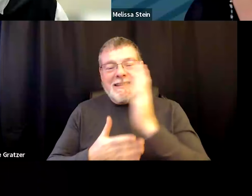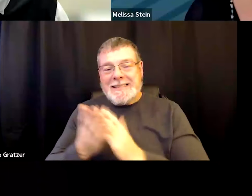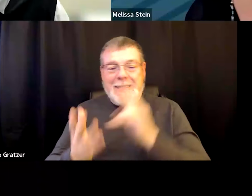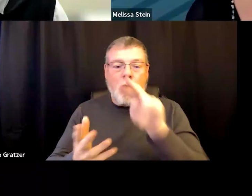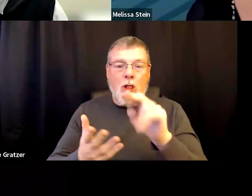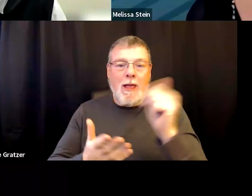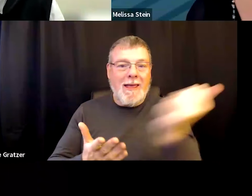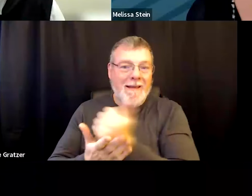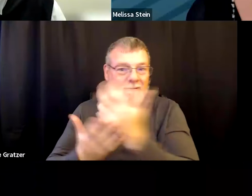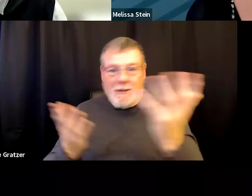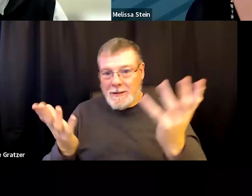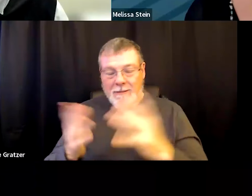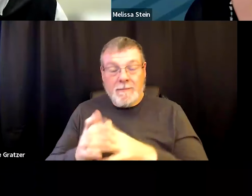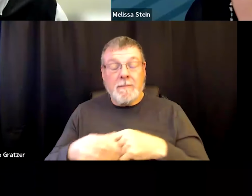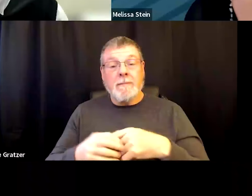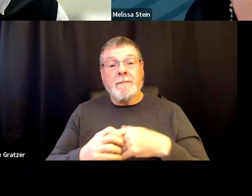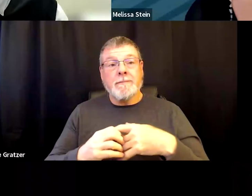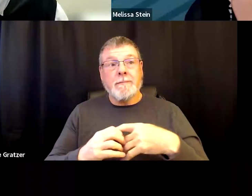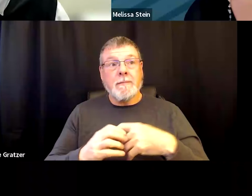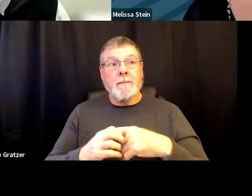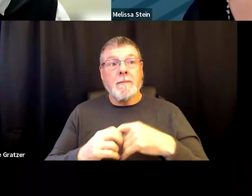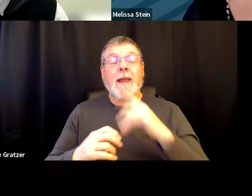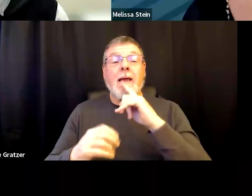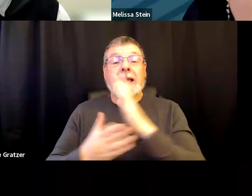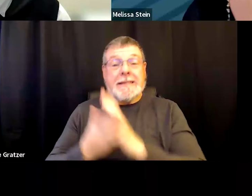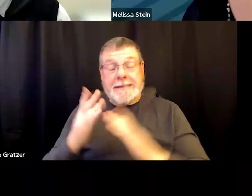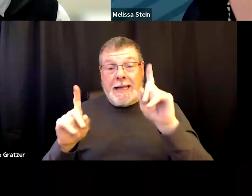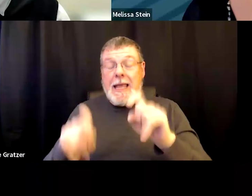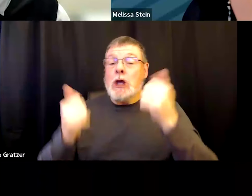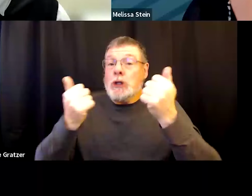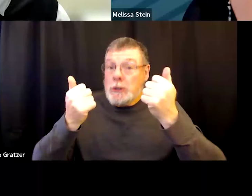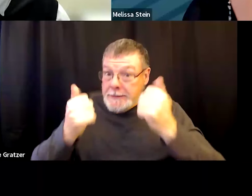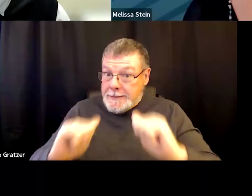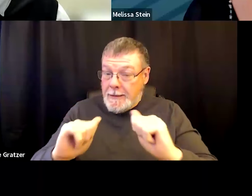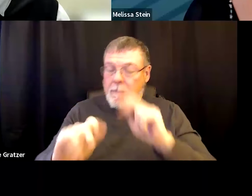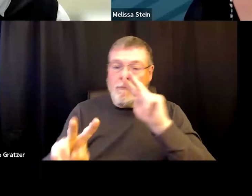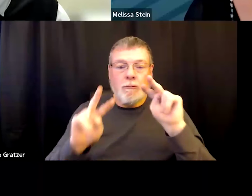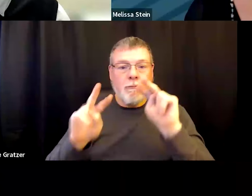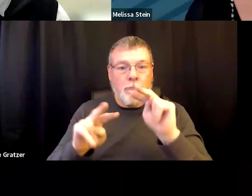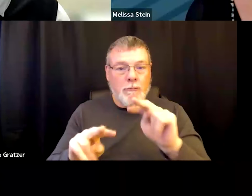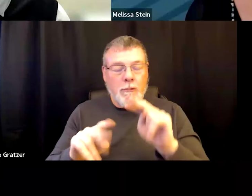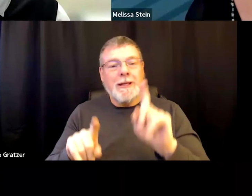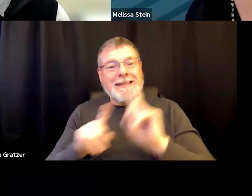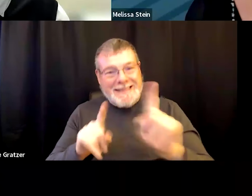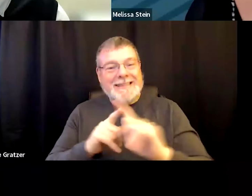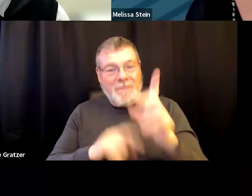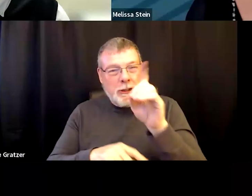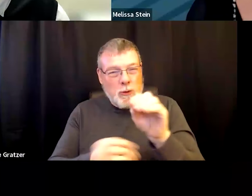There are instruments such as, well, there are instruments that attempt to look at some of the different types of disorders in more detail,